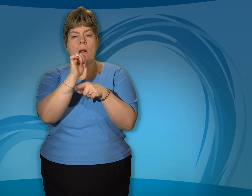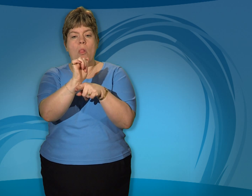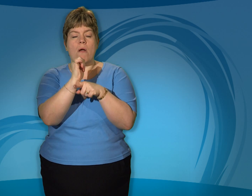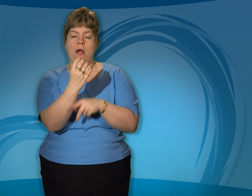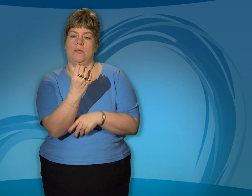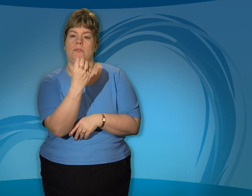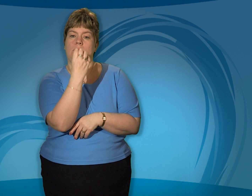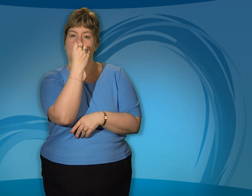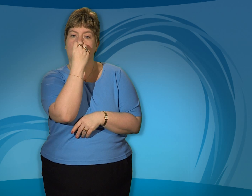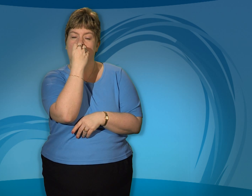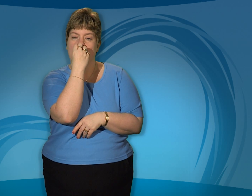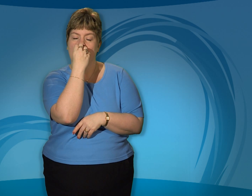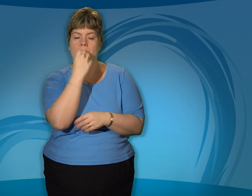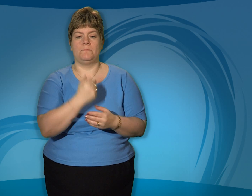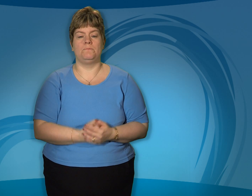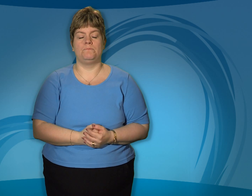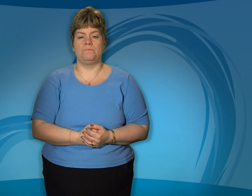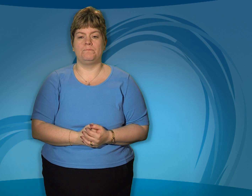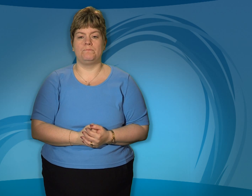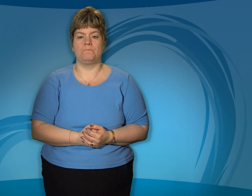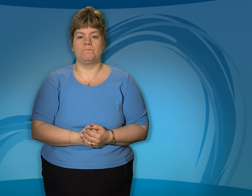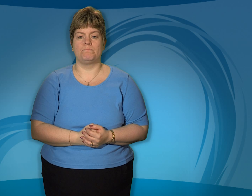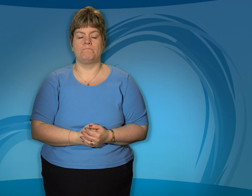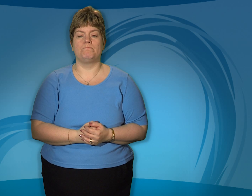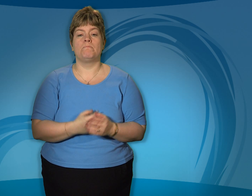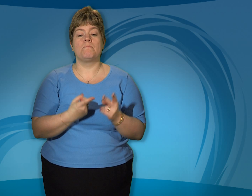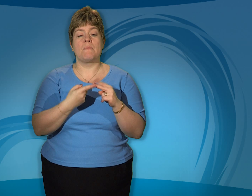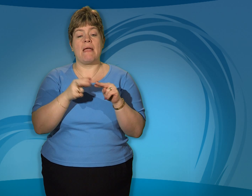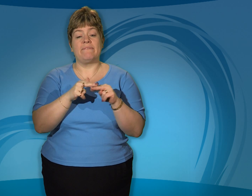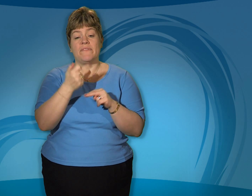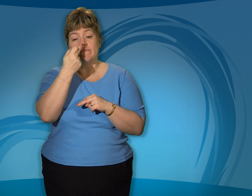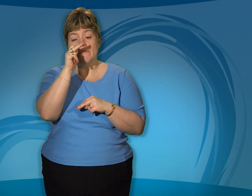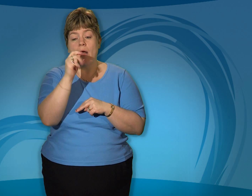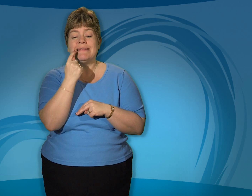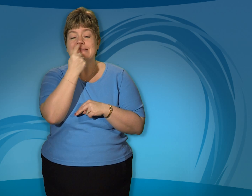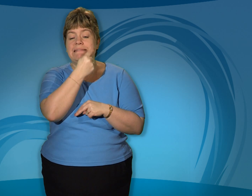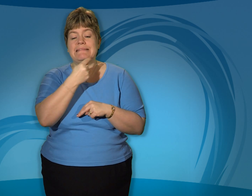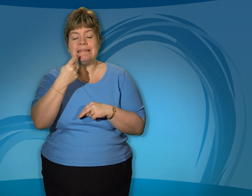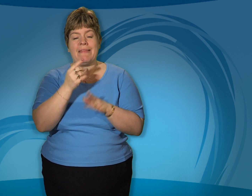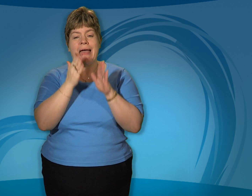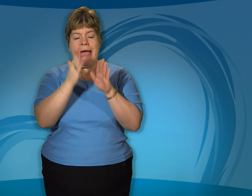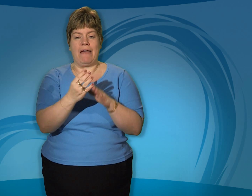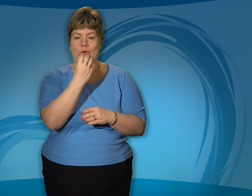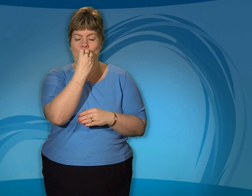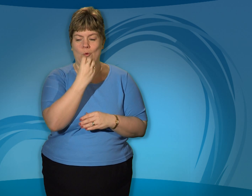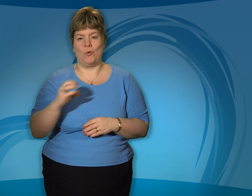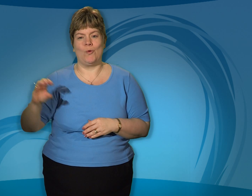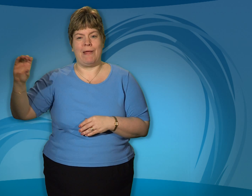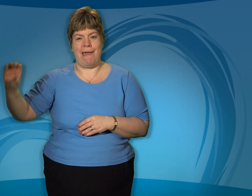A mouthguard will be placed between your teeth (or gums if you have dentures, as these will